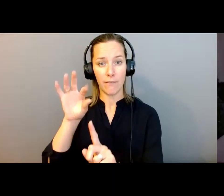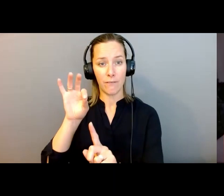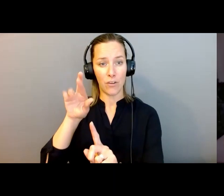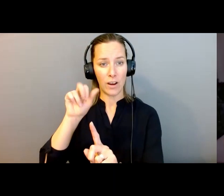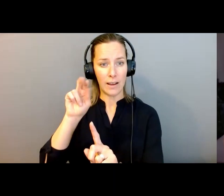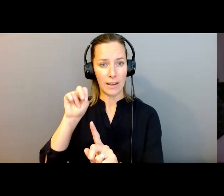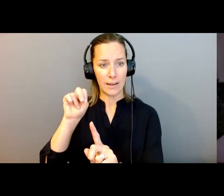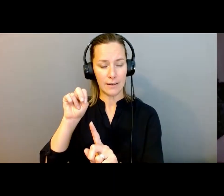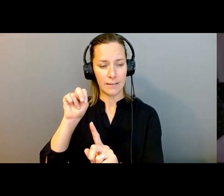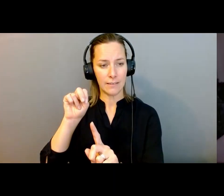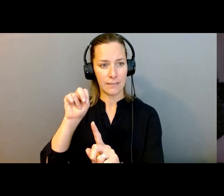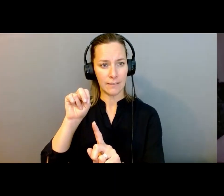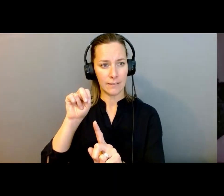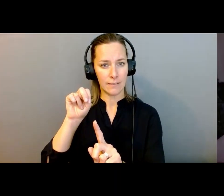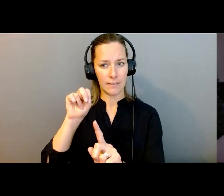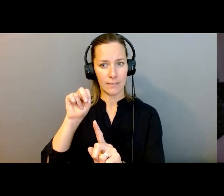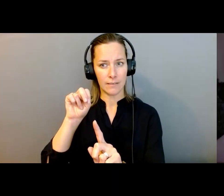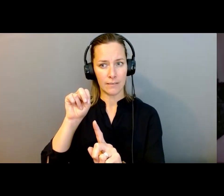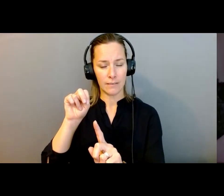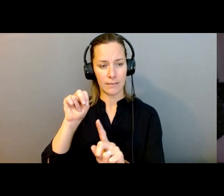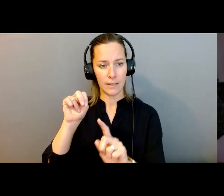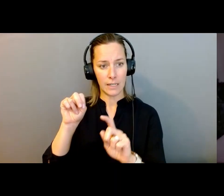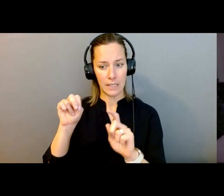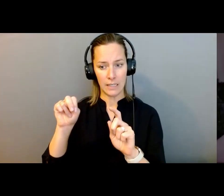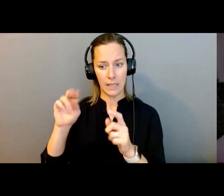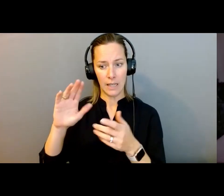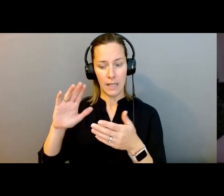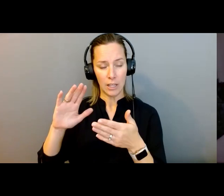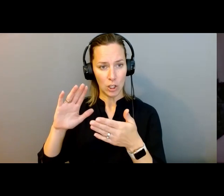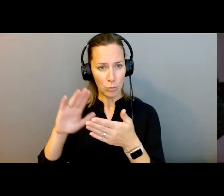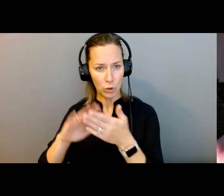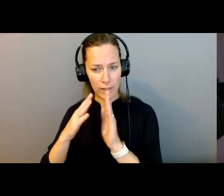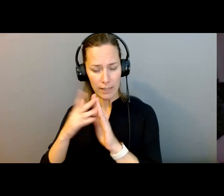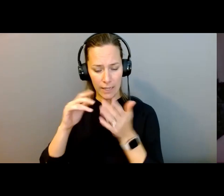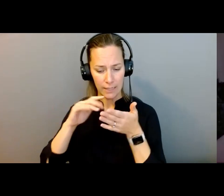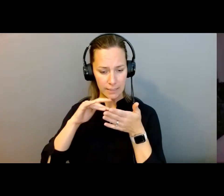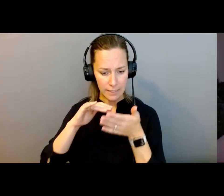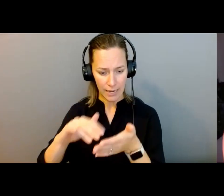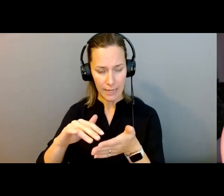one implement being involved in communities and studies as a disabled person themselves